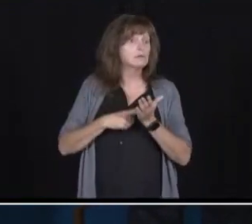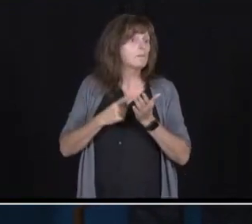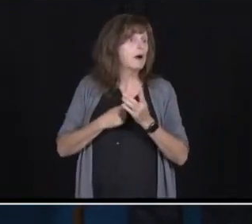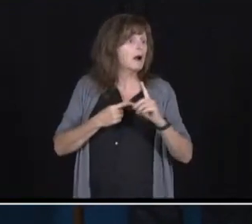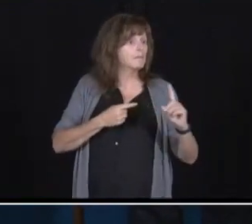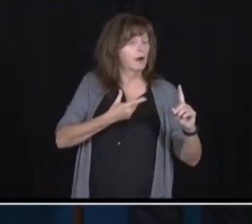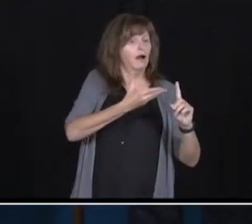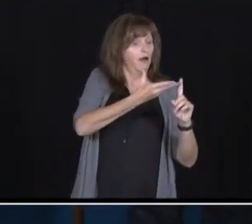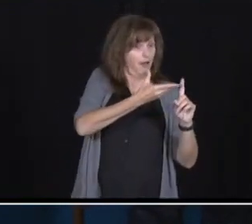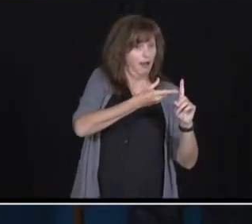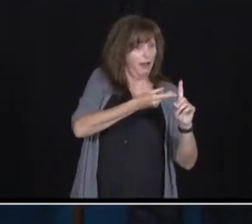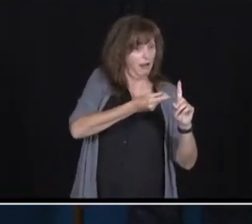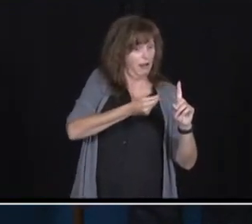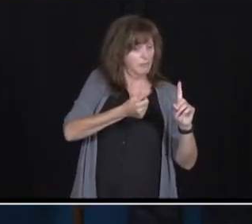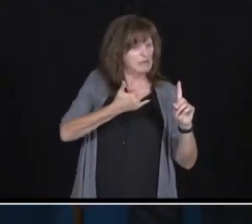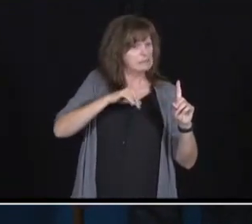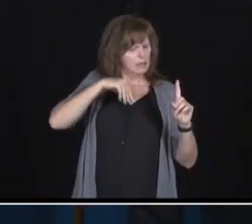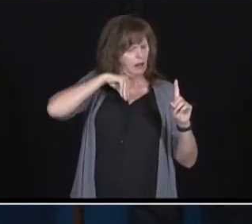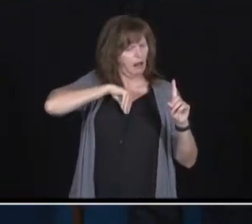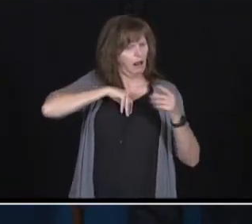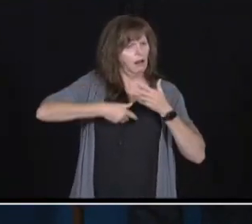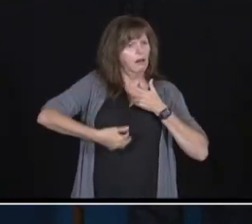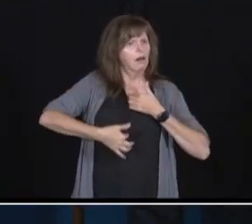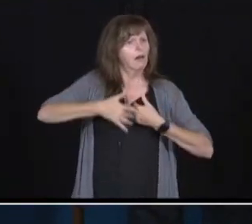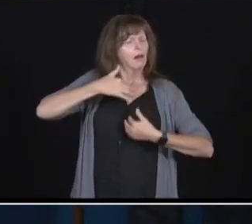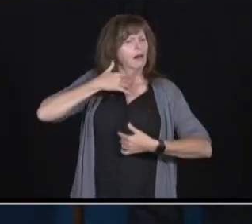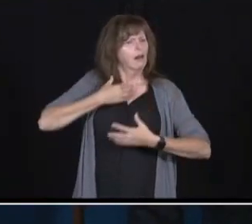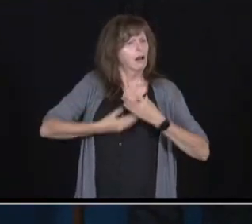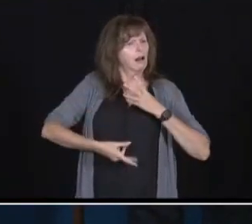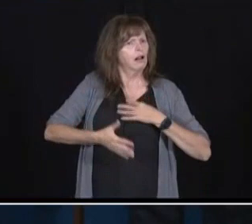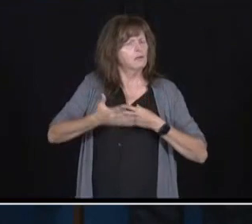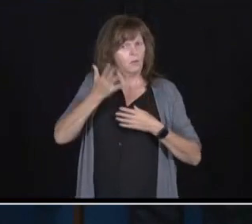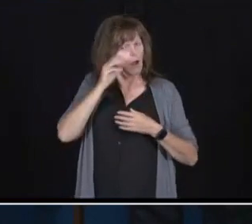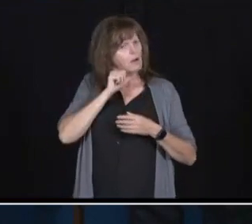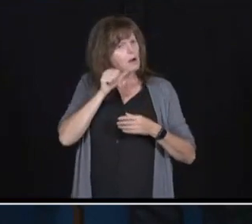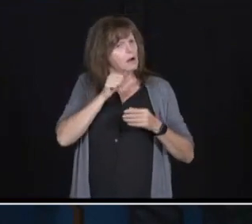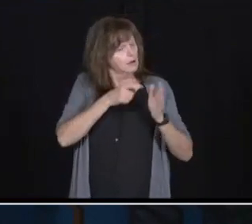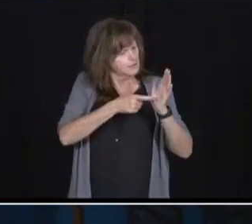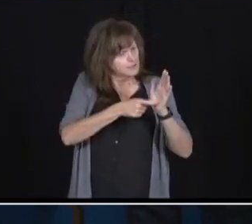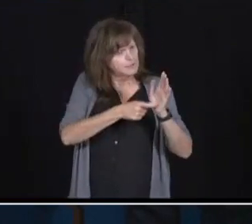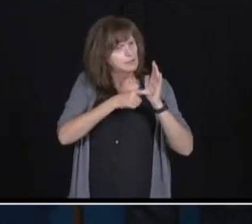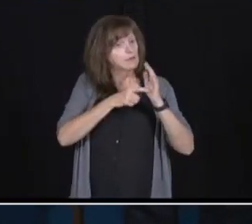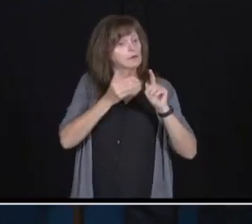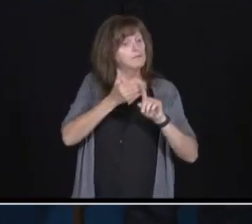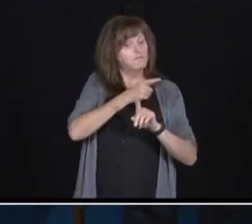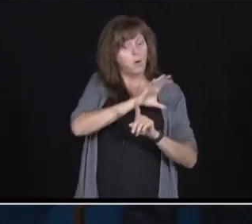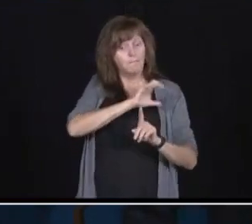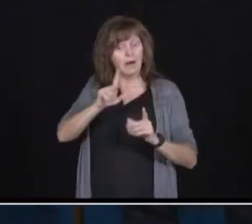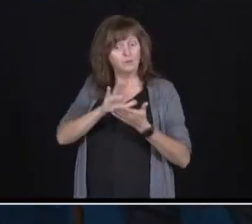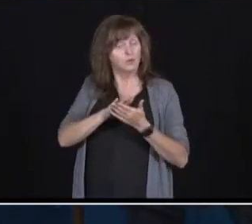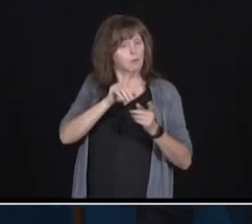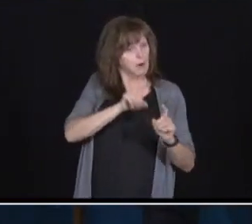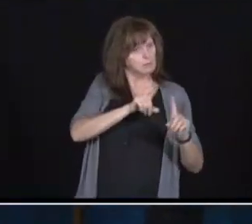But I understand there is no mandatory test requirement before the return to school. So in some cases, citizens can lessen before reappearing.